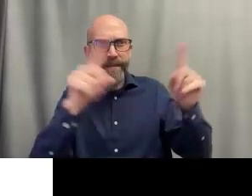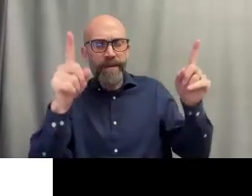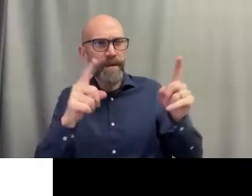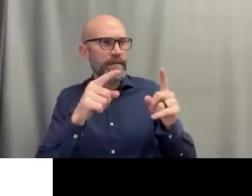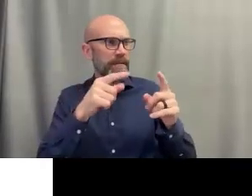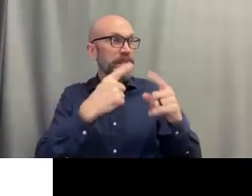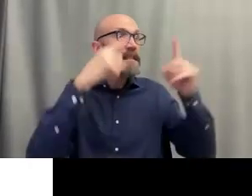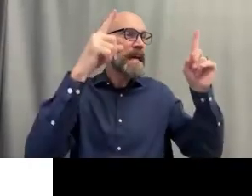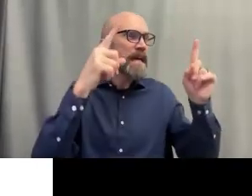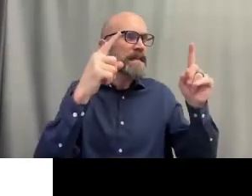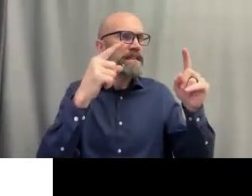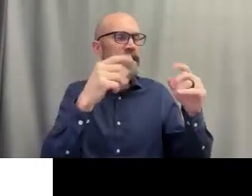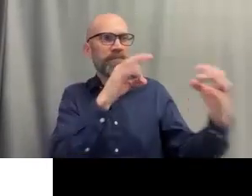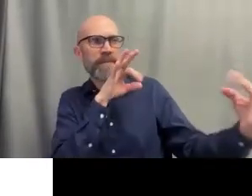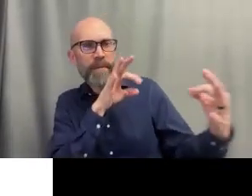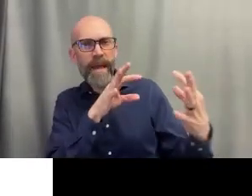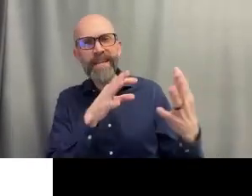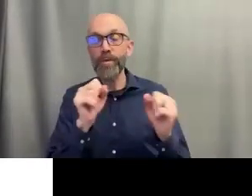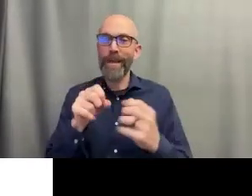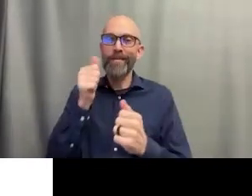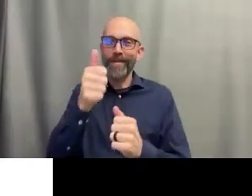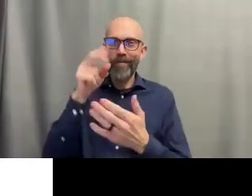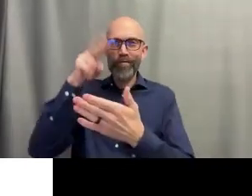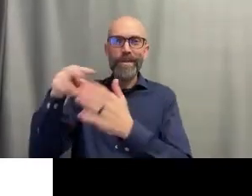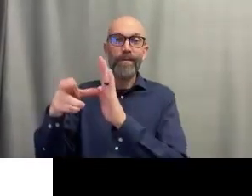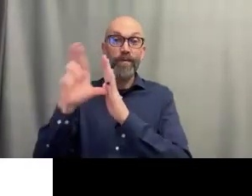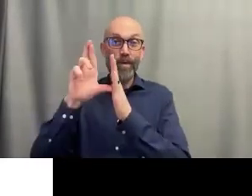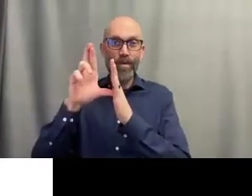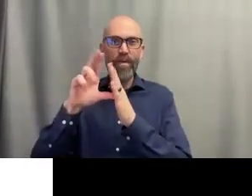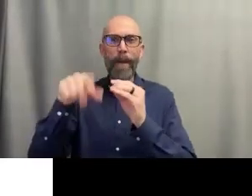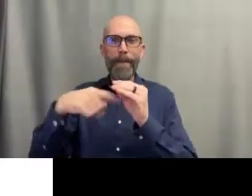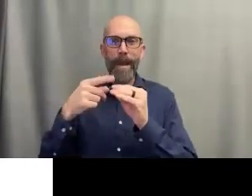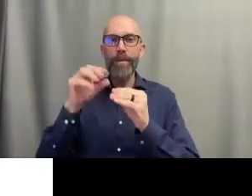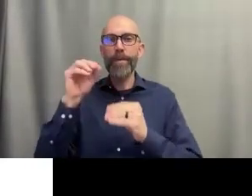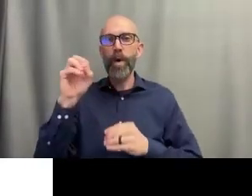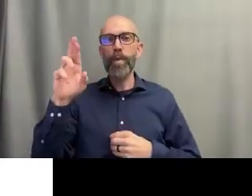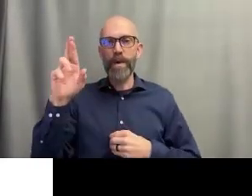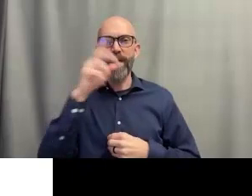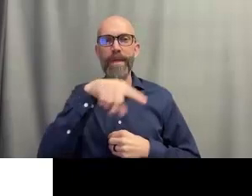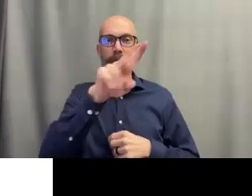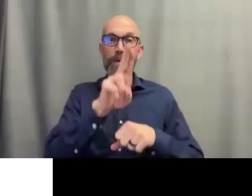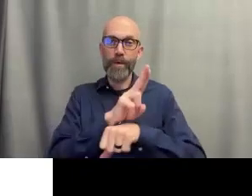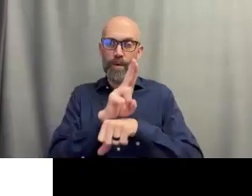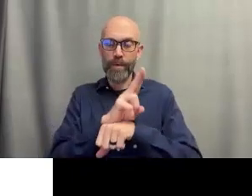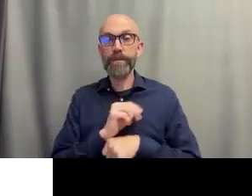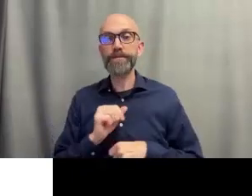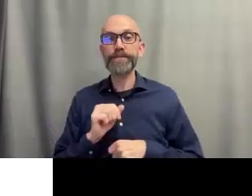So it's nice to read some of those reviews about the OER that they're using. They're also rated.